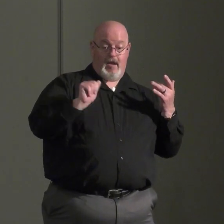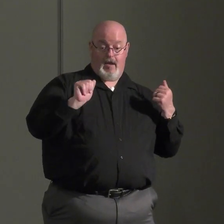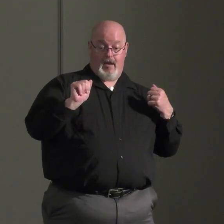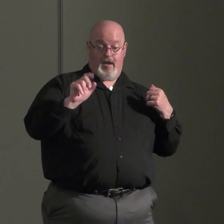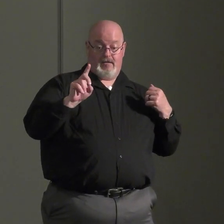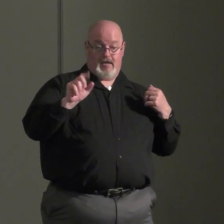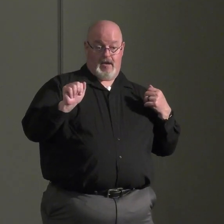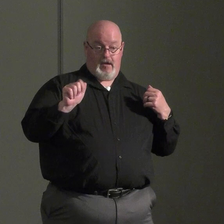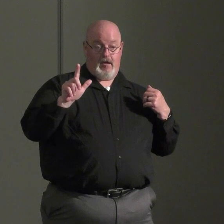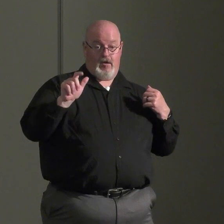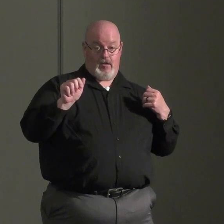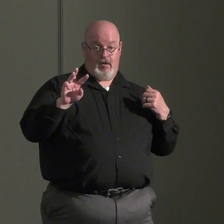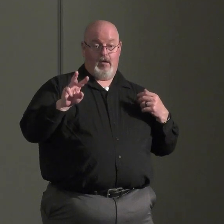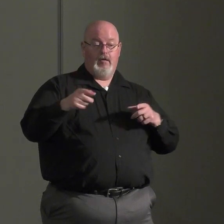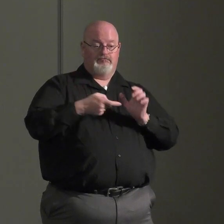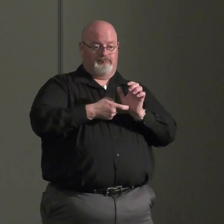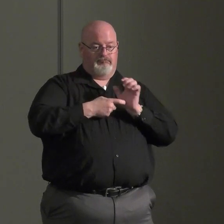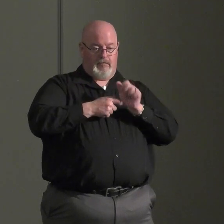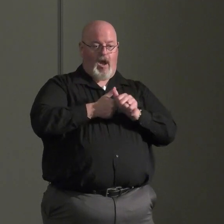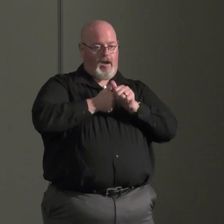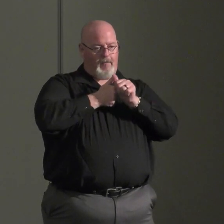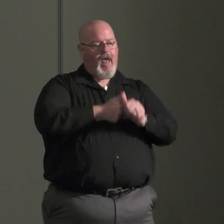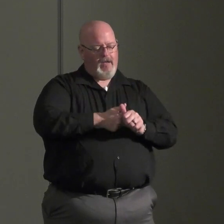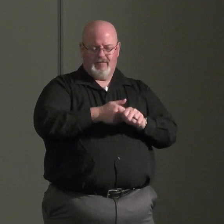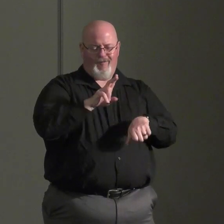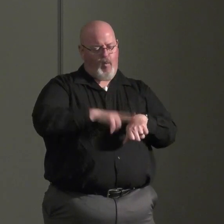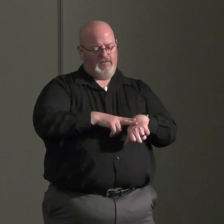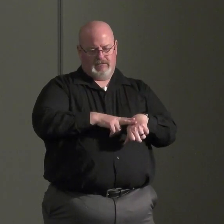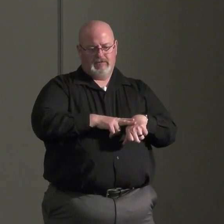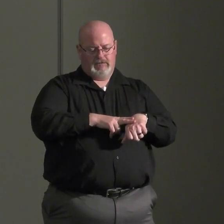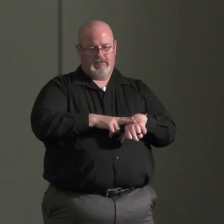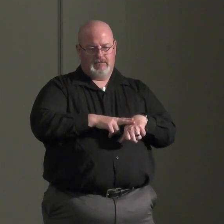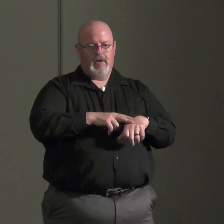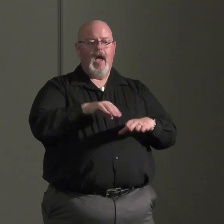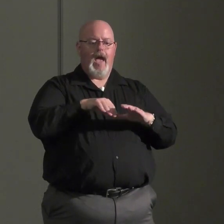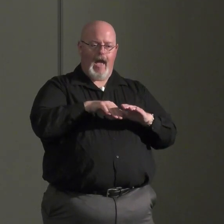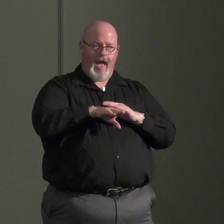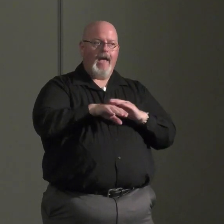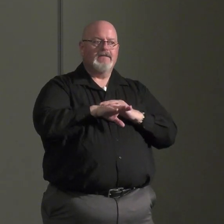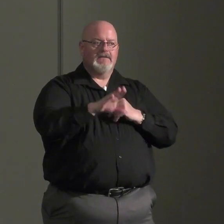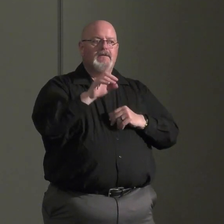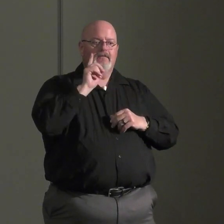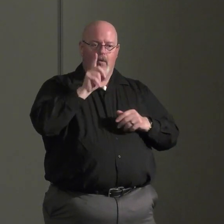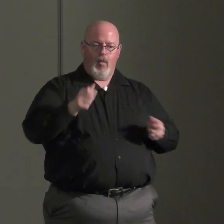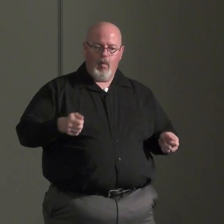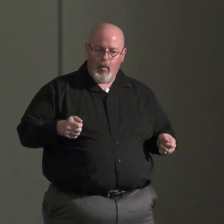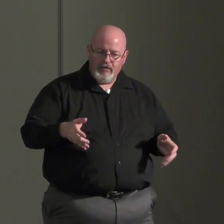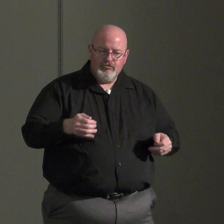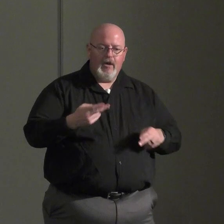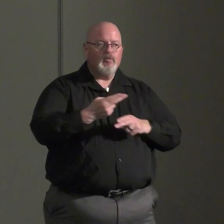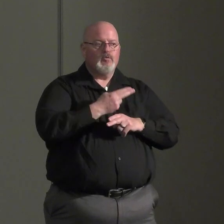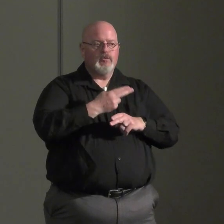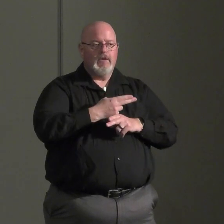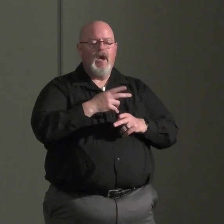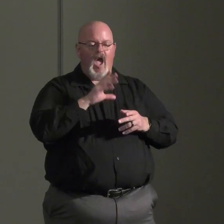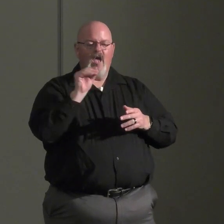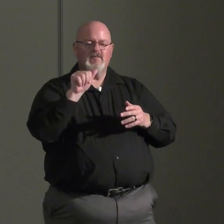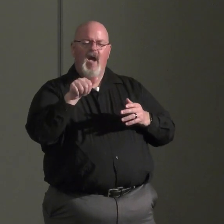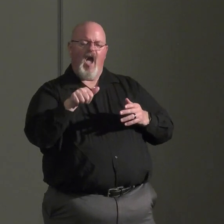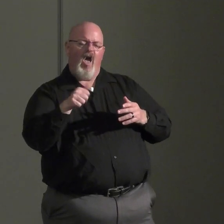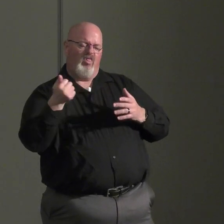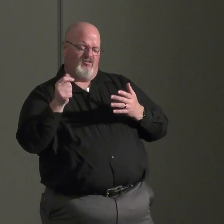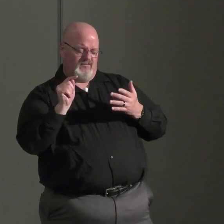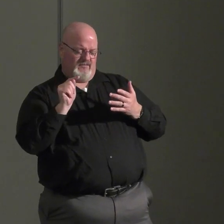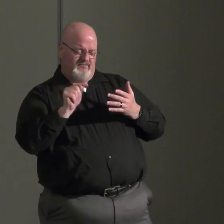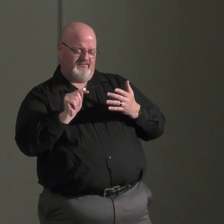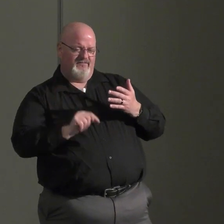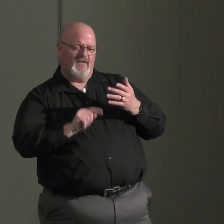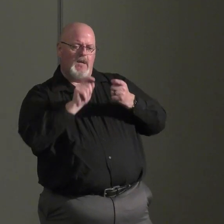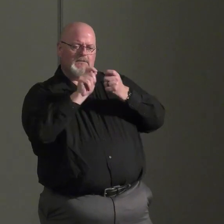law, does mandate compliance of course of access for wheelchair users and other specifics. What